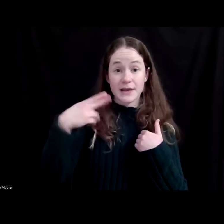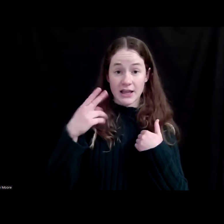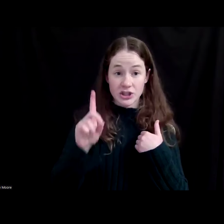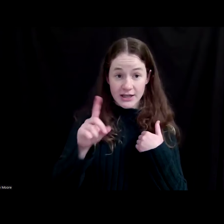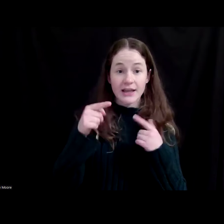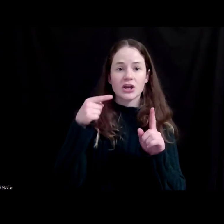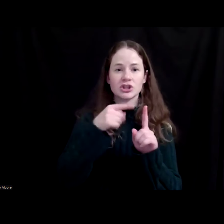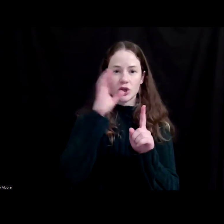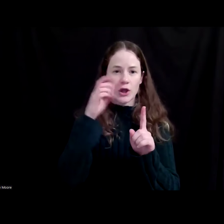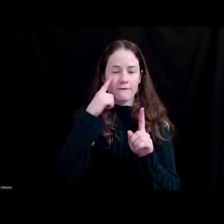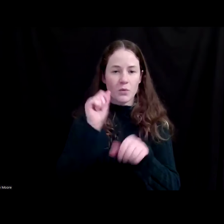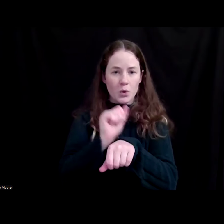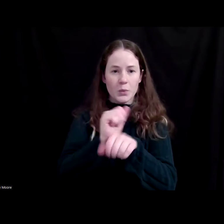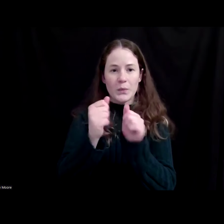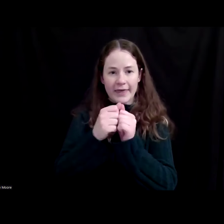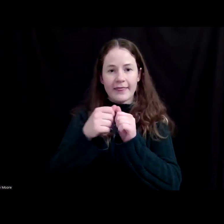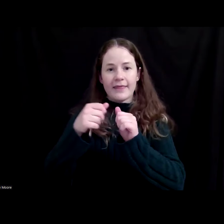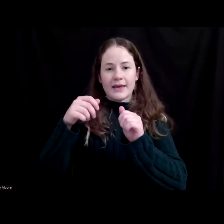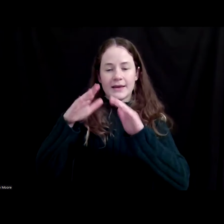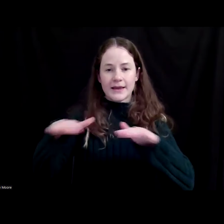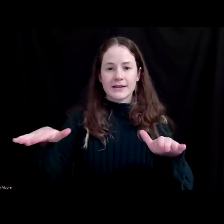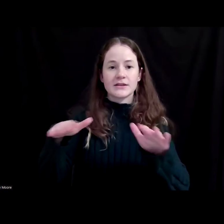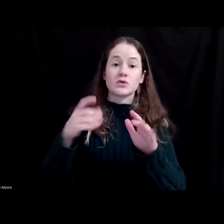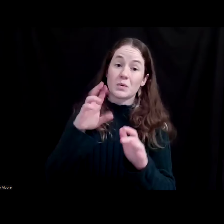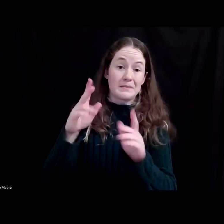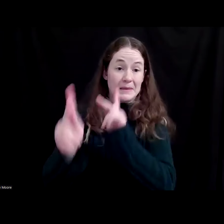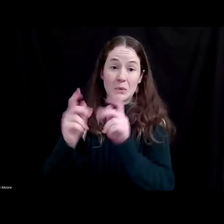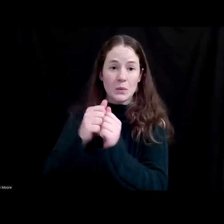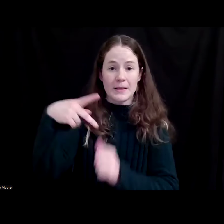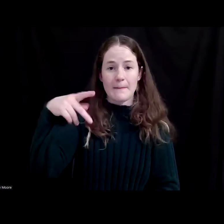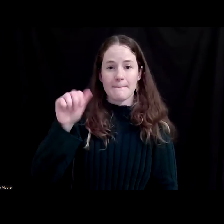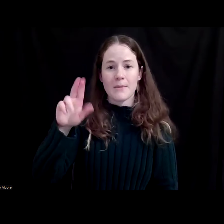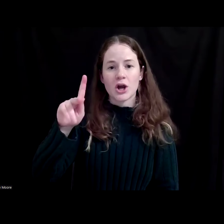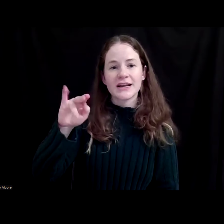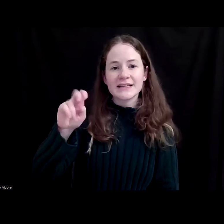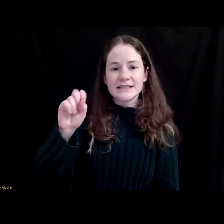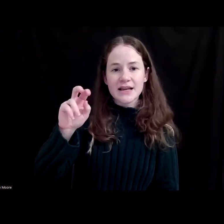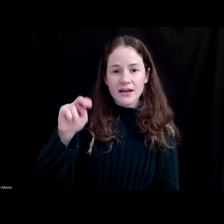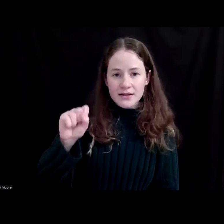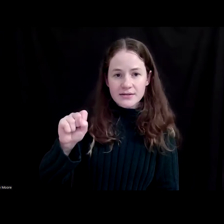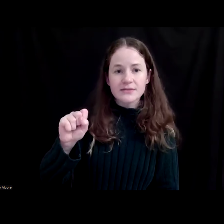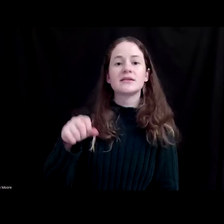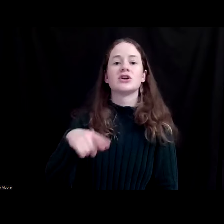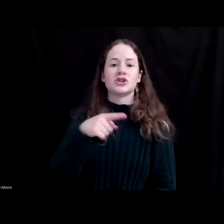And uh you know just as a little trivia fact too uh before she retired from kickboxing, she actually had a fight she